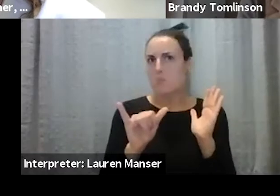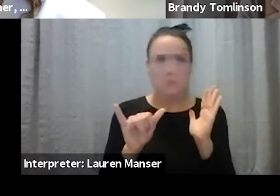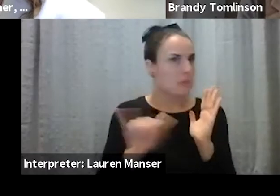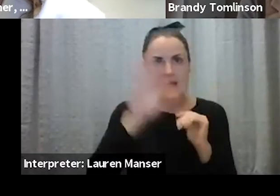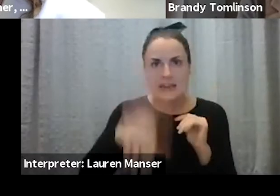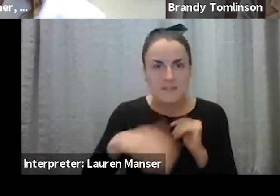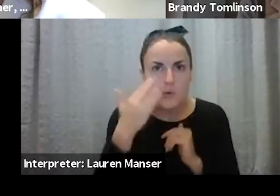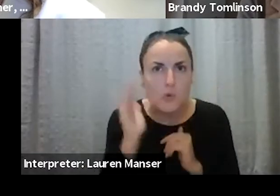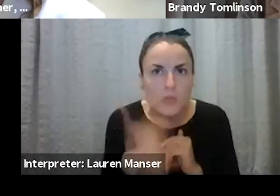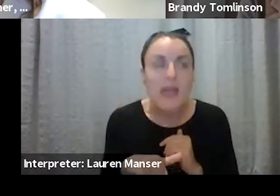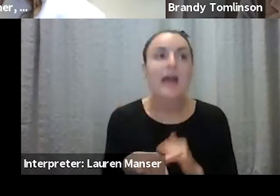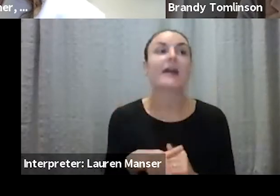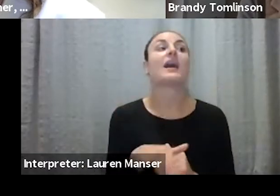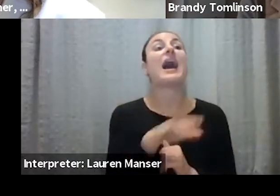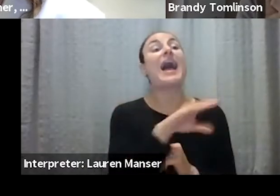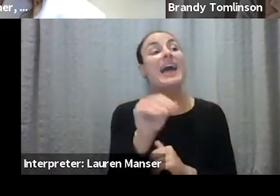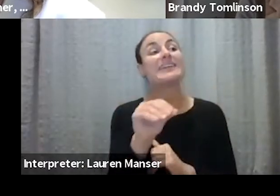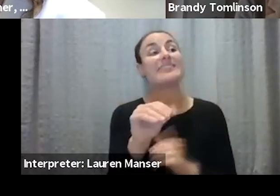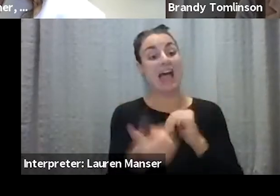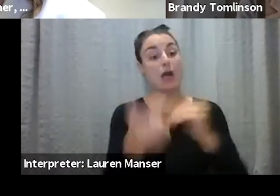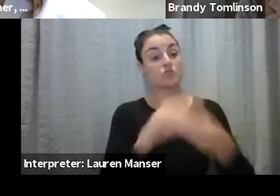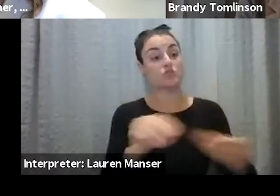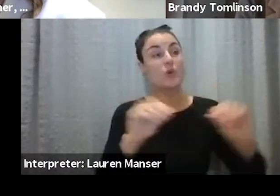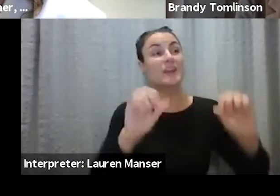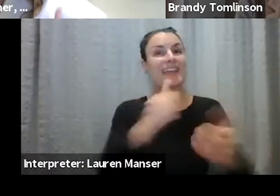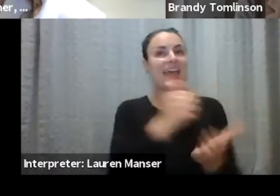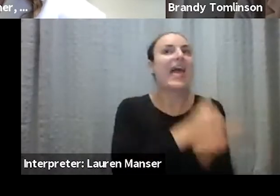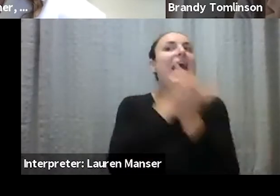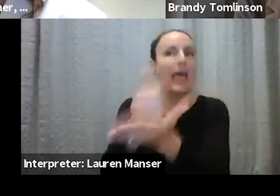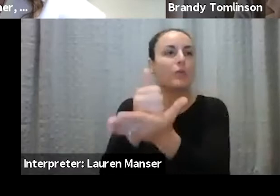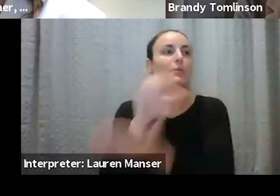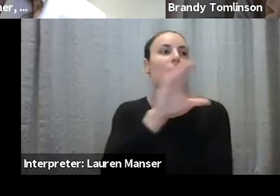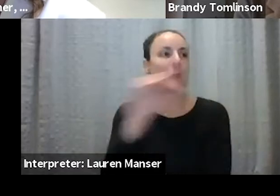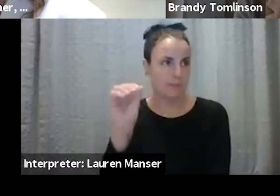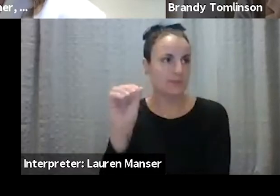as well as employees, as they move through the process from interview to employment.